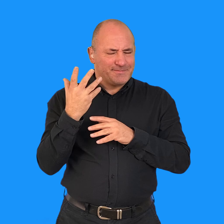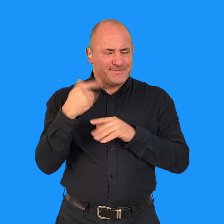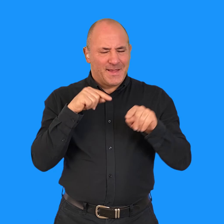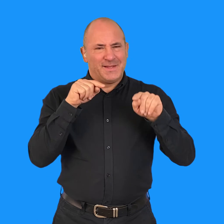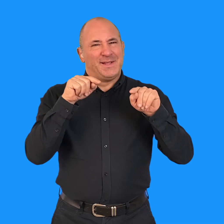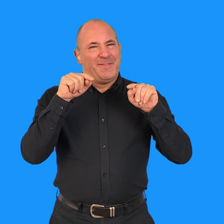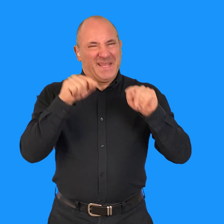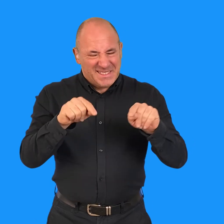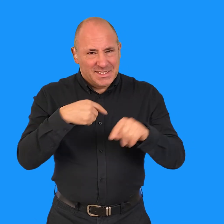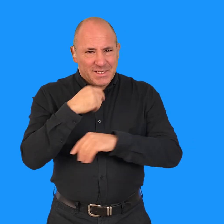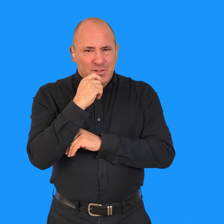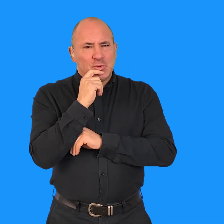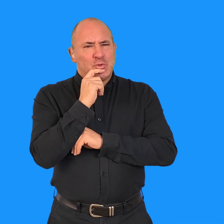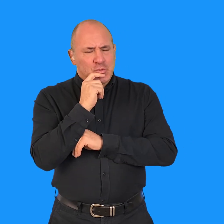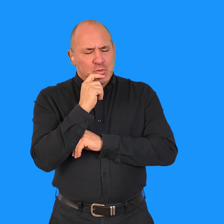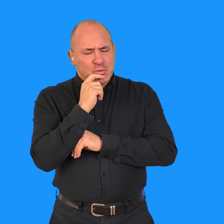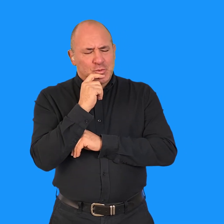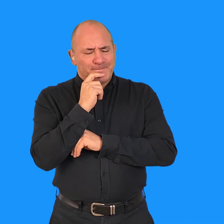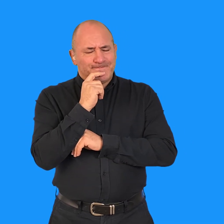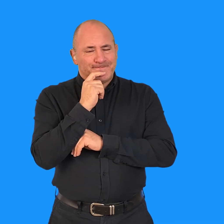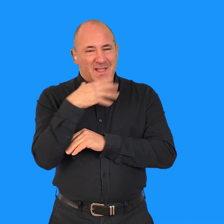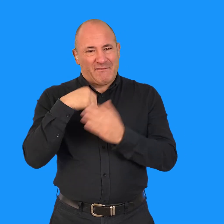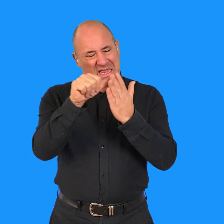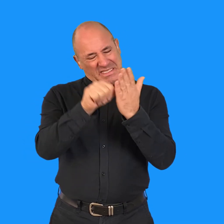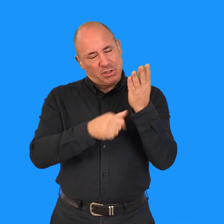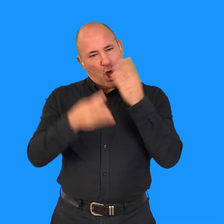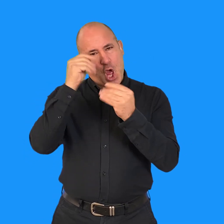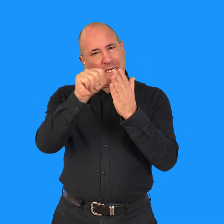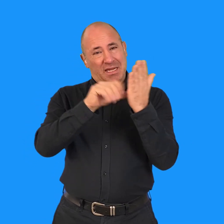and obviously the audience member was wearing the headset.